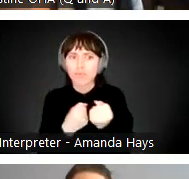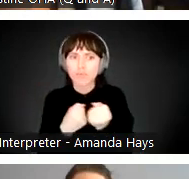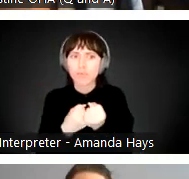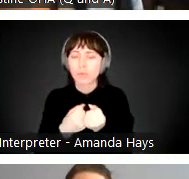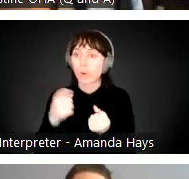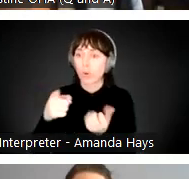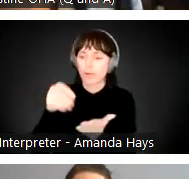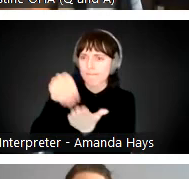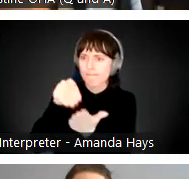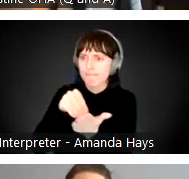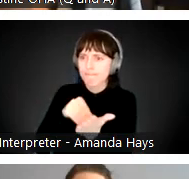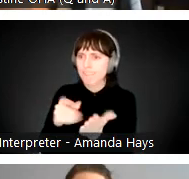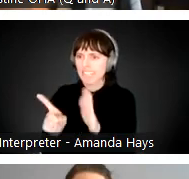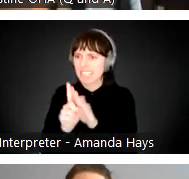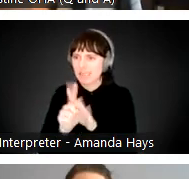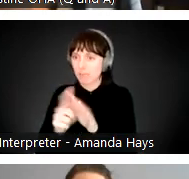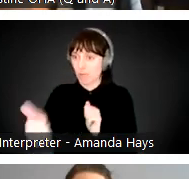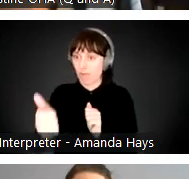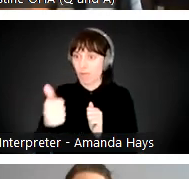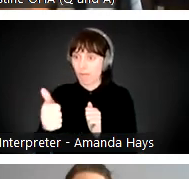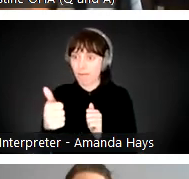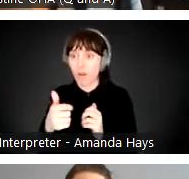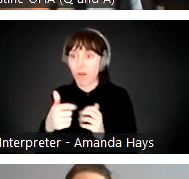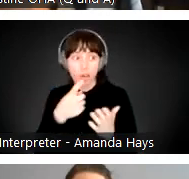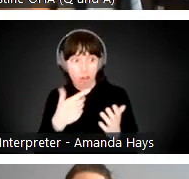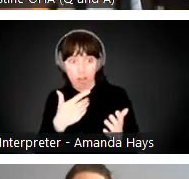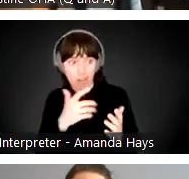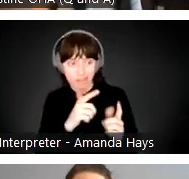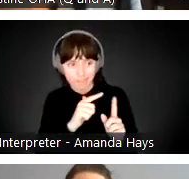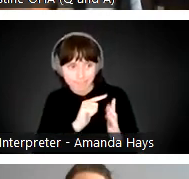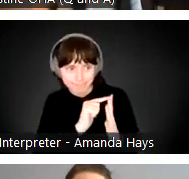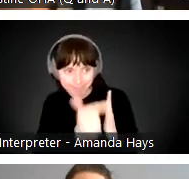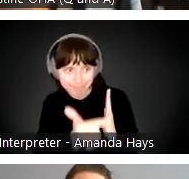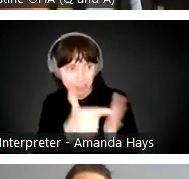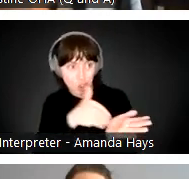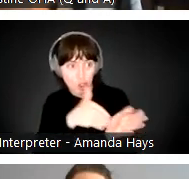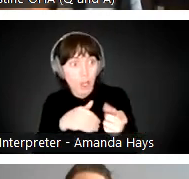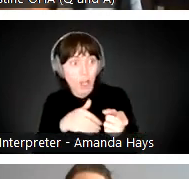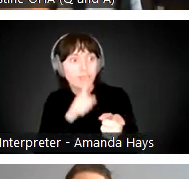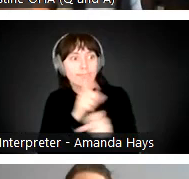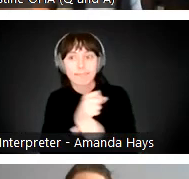that, when you do get a doctor who's ready to try something, that you're actually able to follow along with that